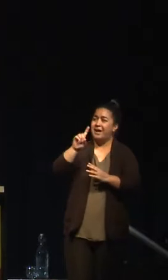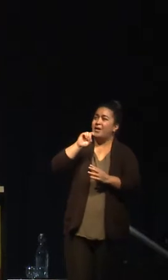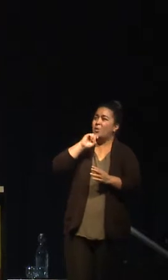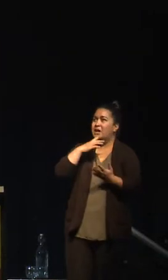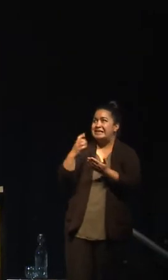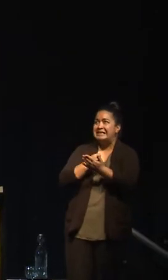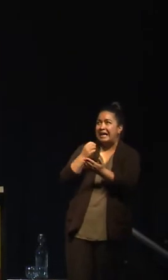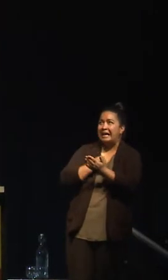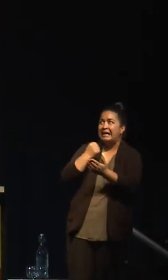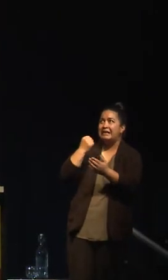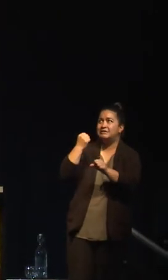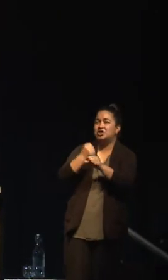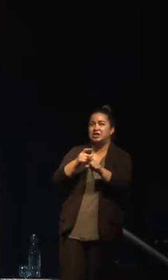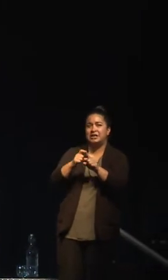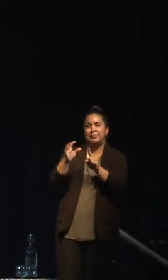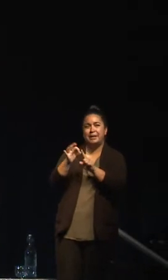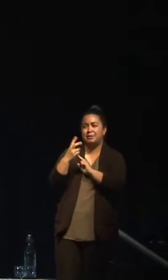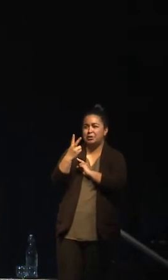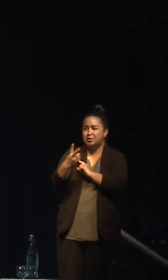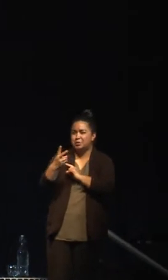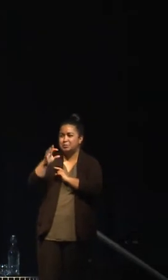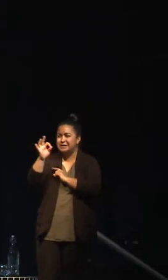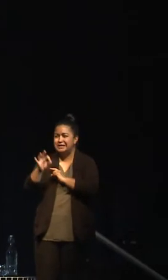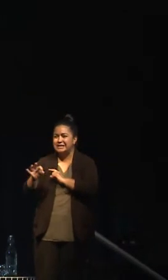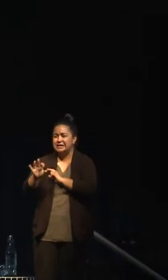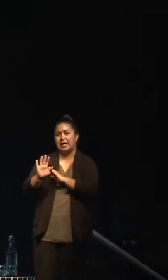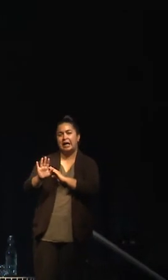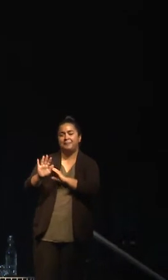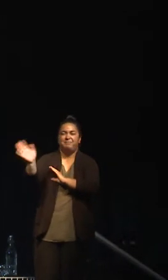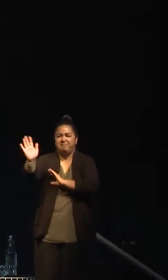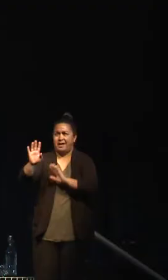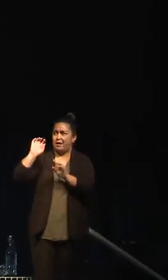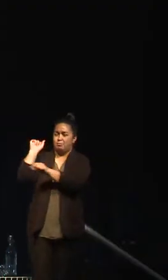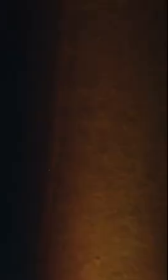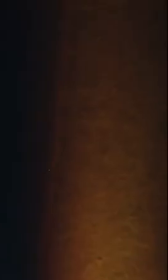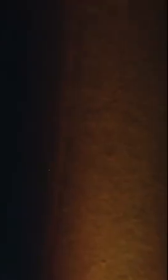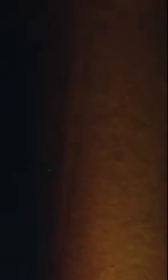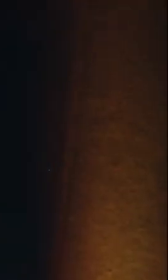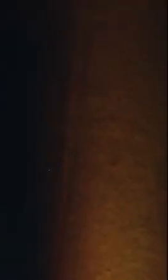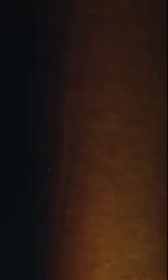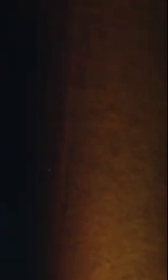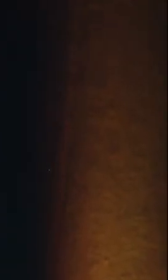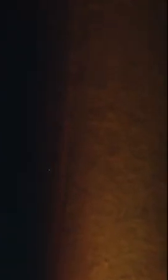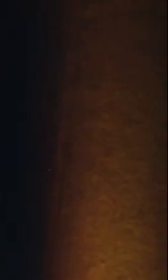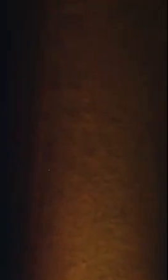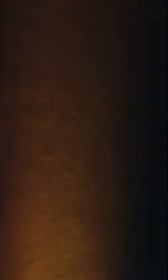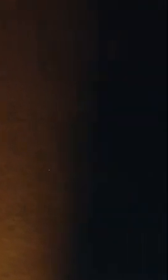our GDP, so let's not let's keep doing what we're doing. So the cost of doing nothing